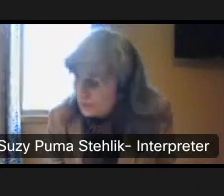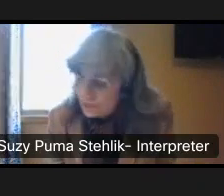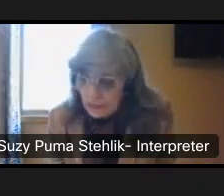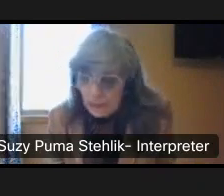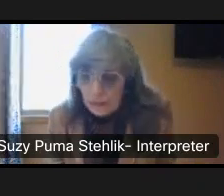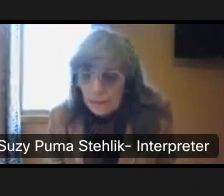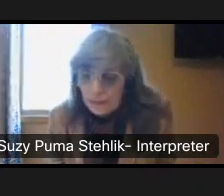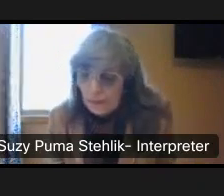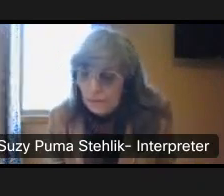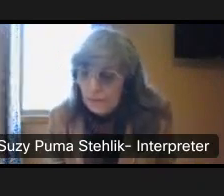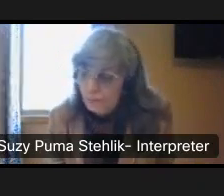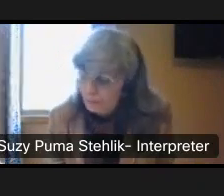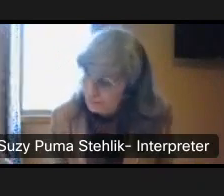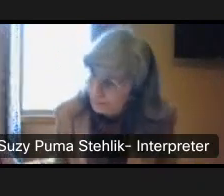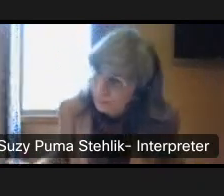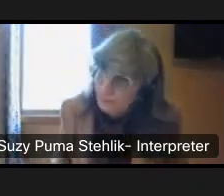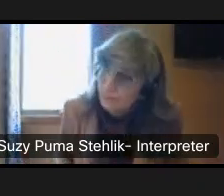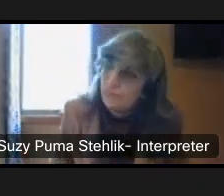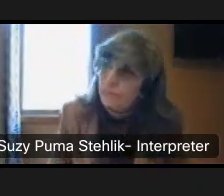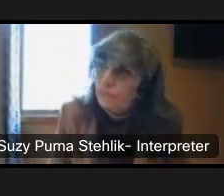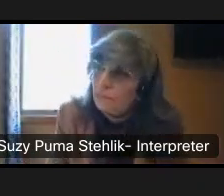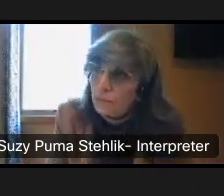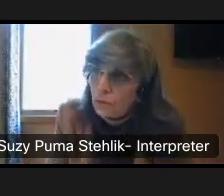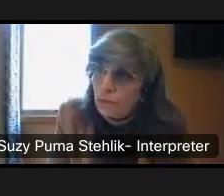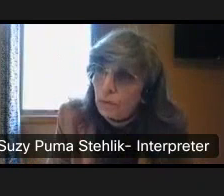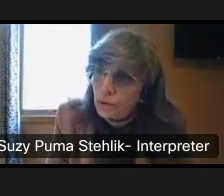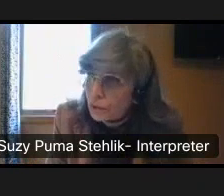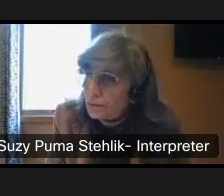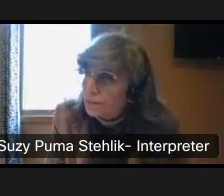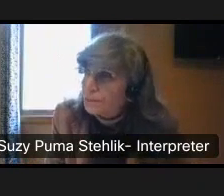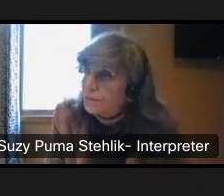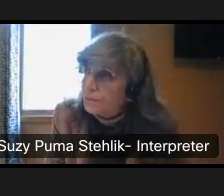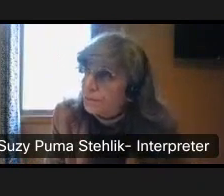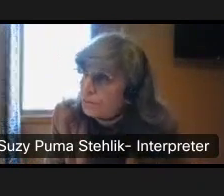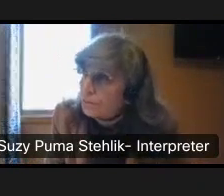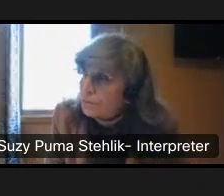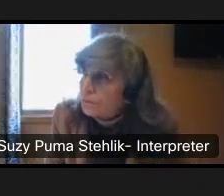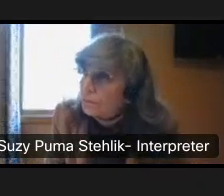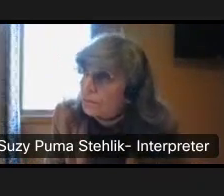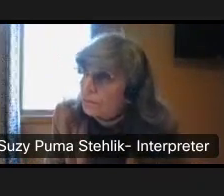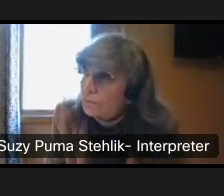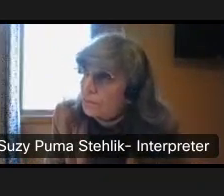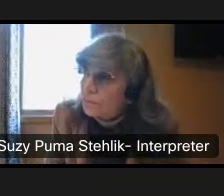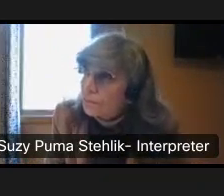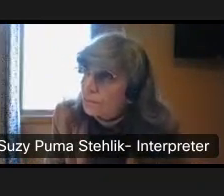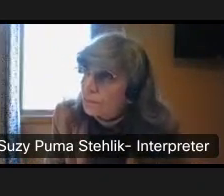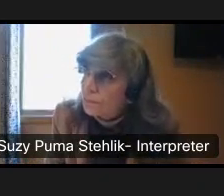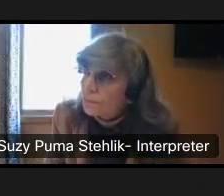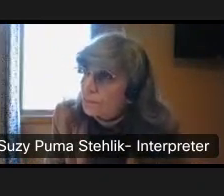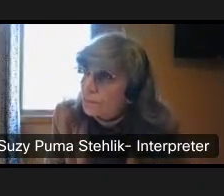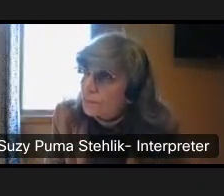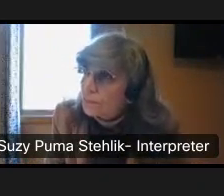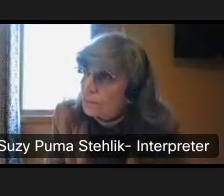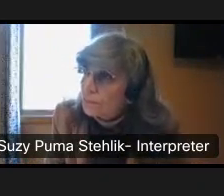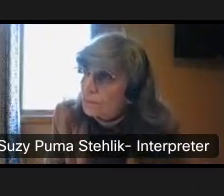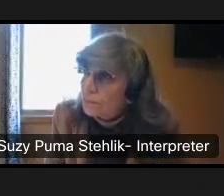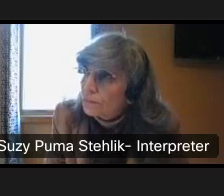A 6 years of color put them into the 1st means. Well, sweet. The 1st meeting shall open into a public call.